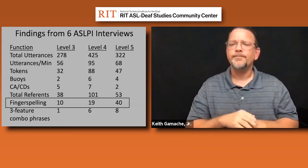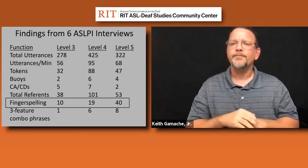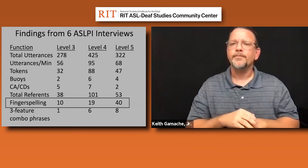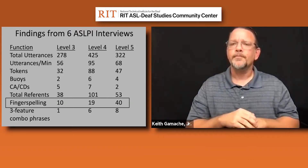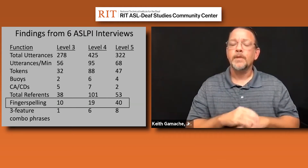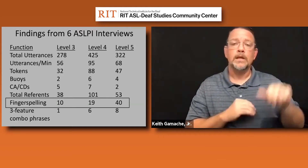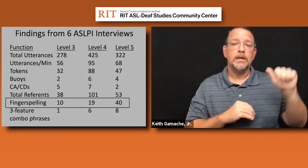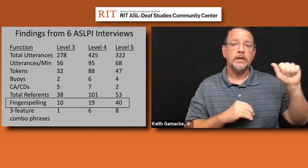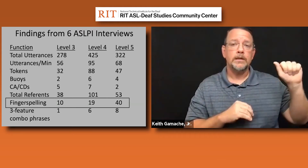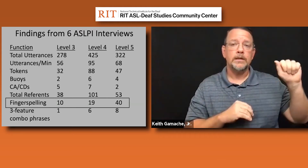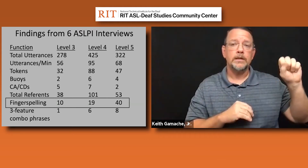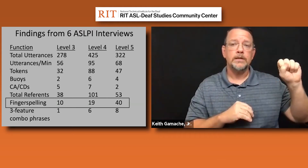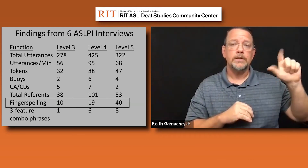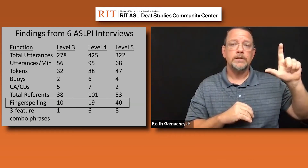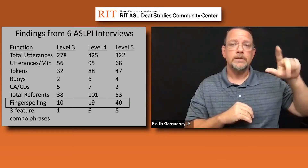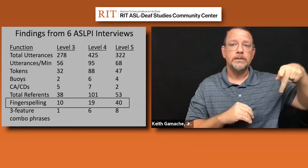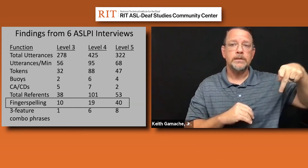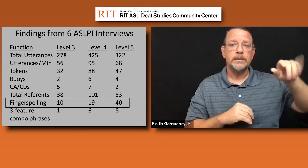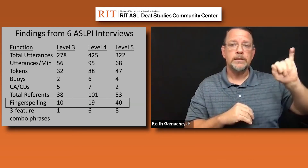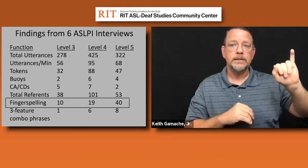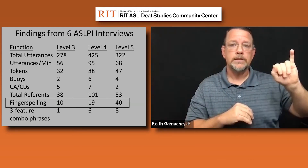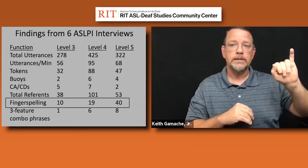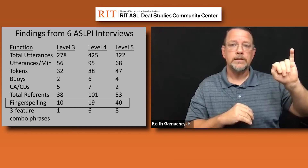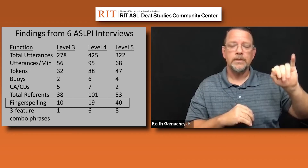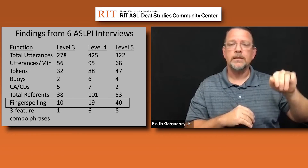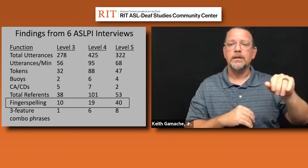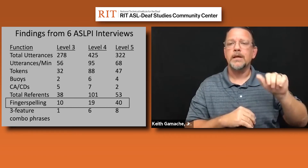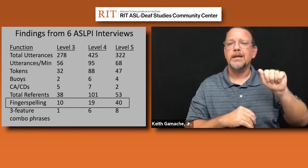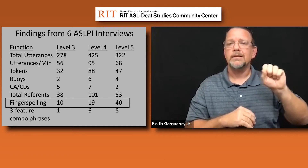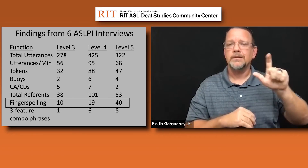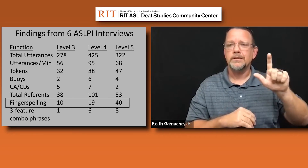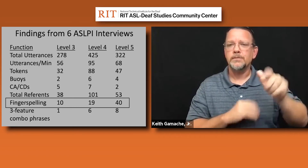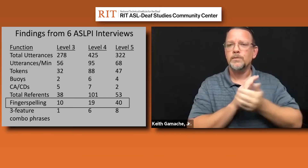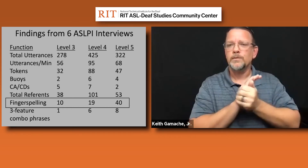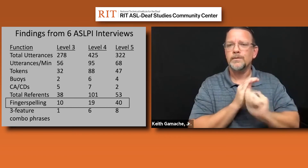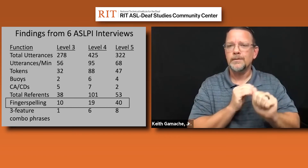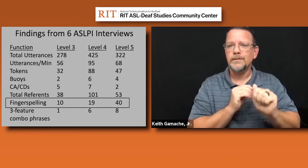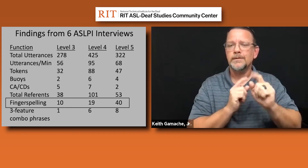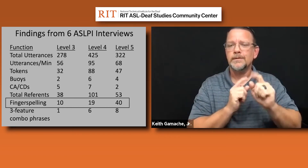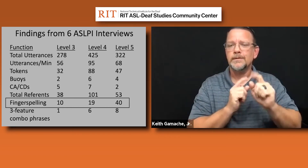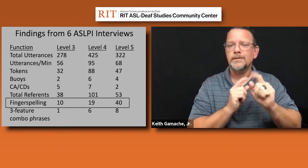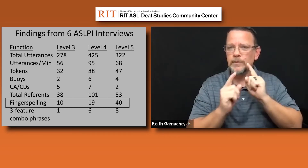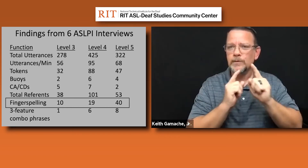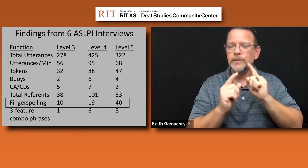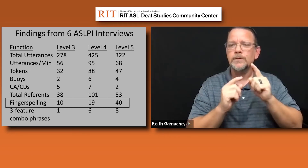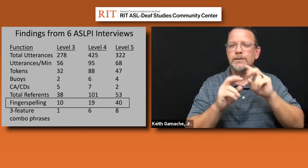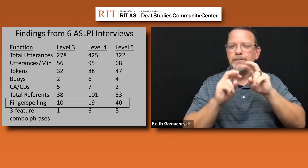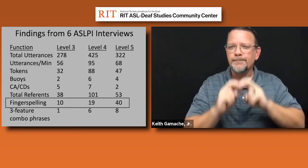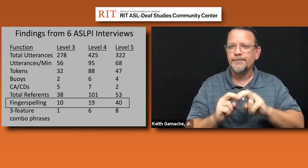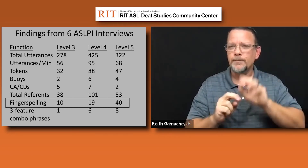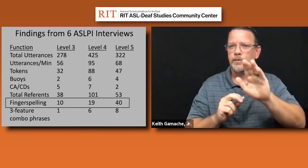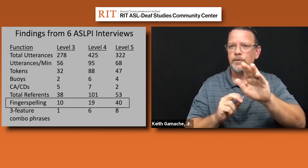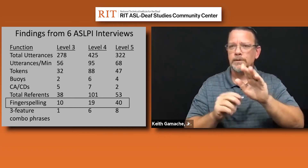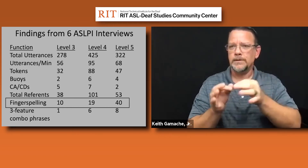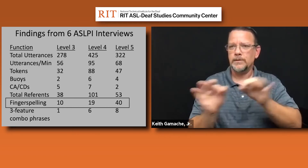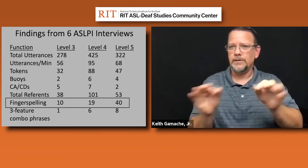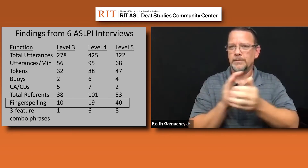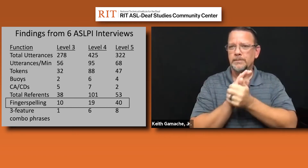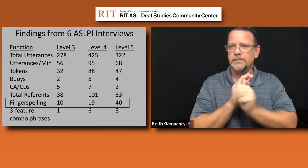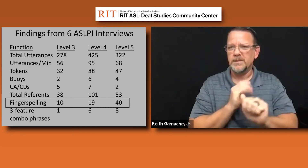The ASLPI, ASL Proficiency Interview, focuses on assessing your language skills.